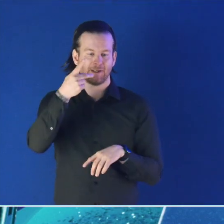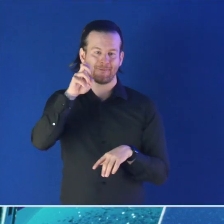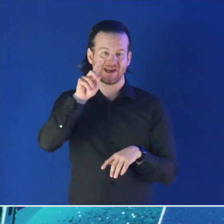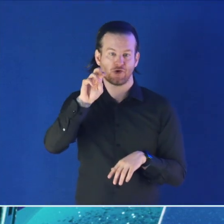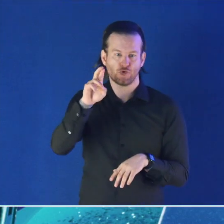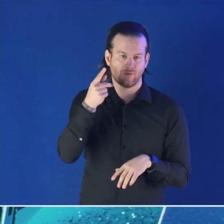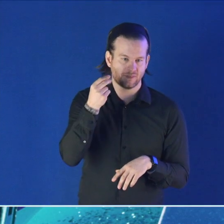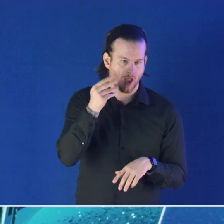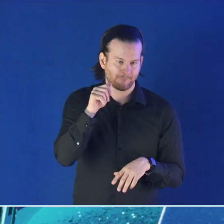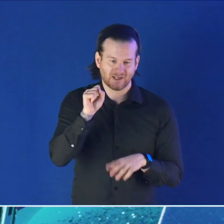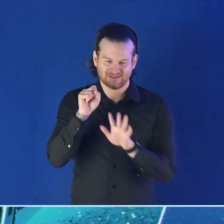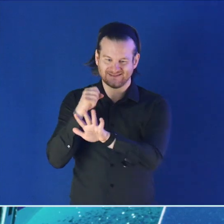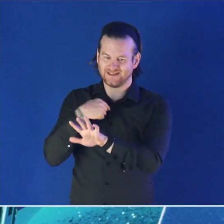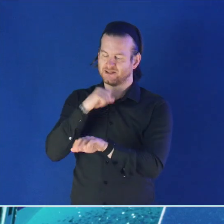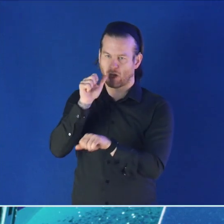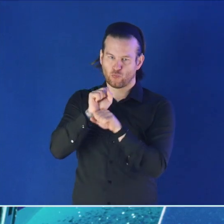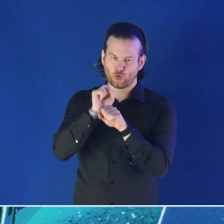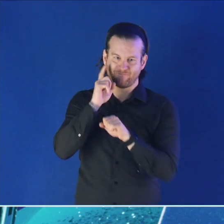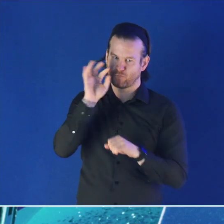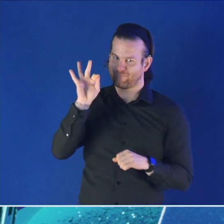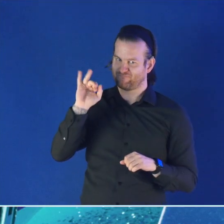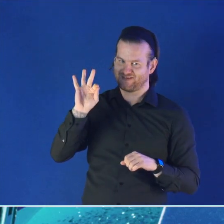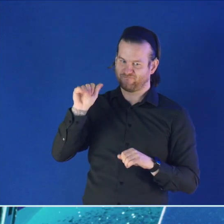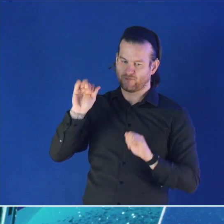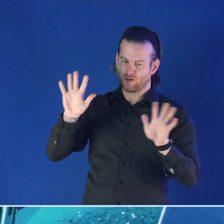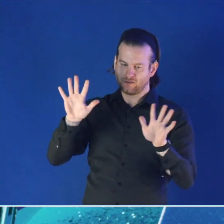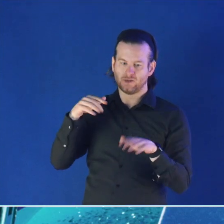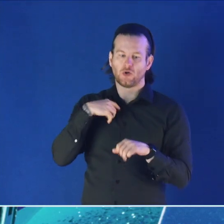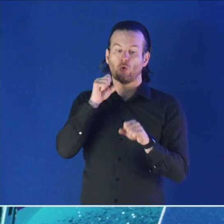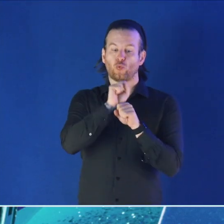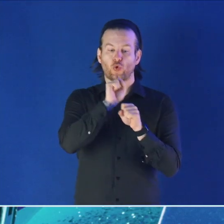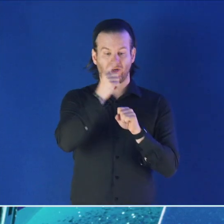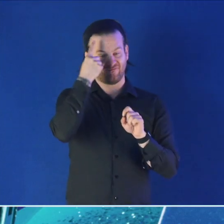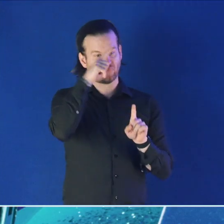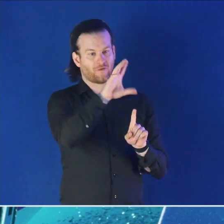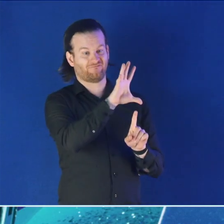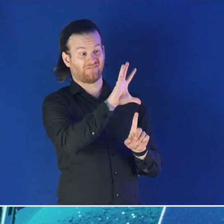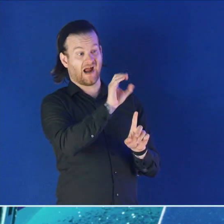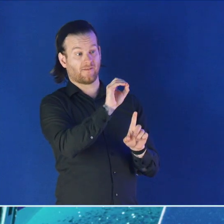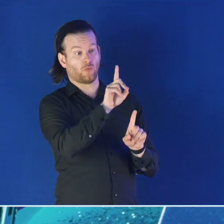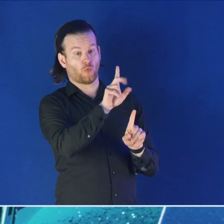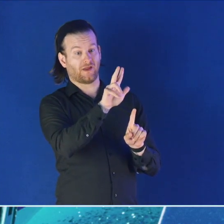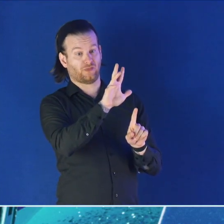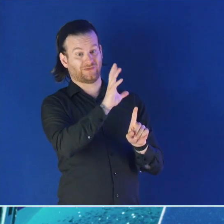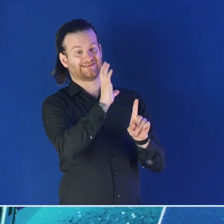I work for a 501c3 that is charged with bringing in and maximizing the World Cup.